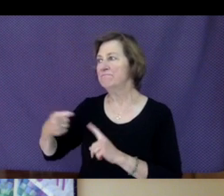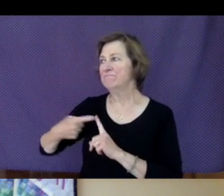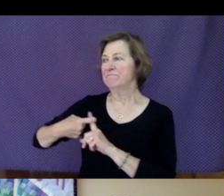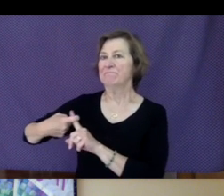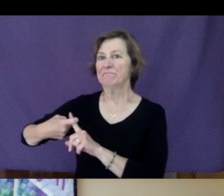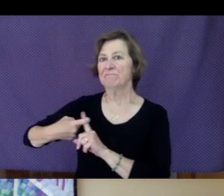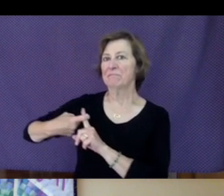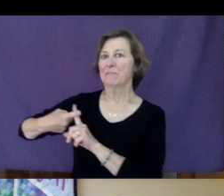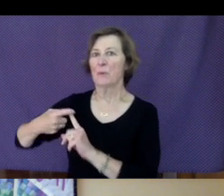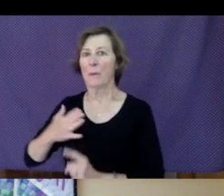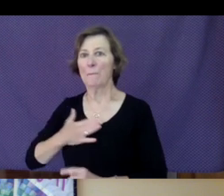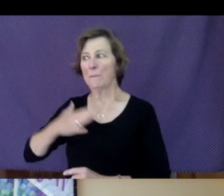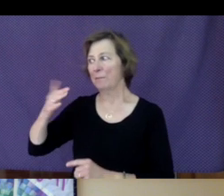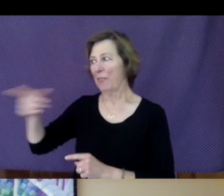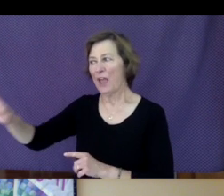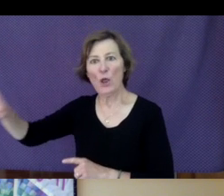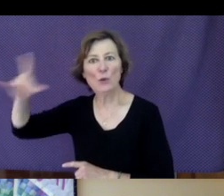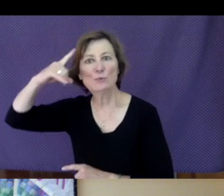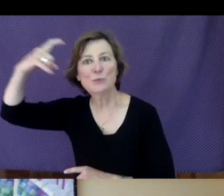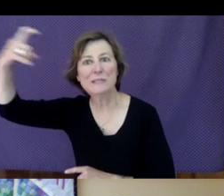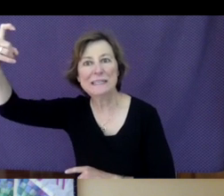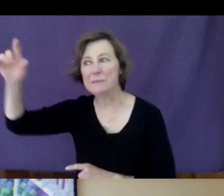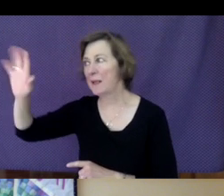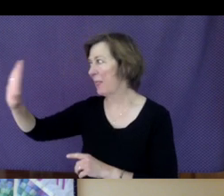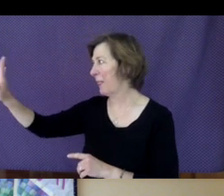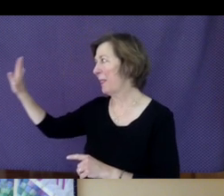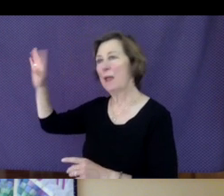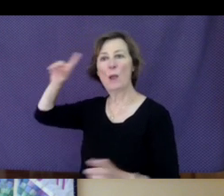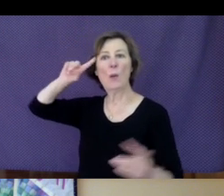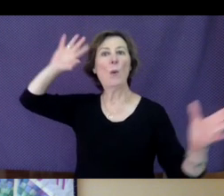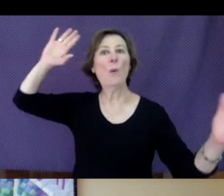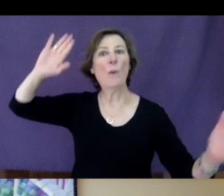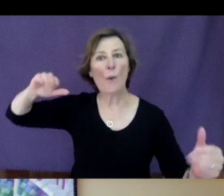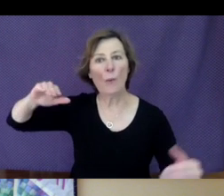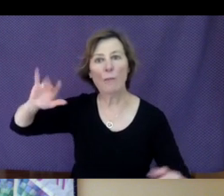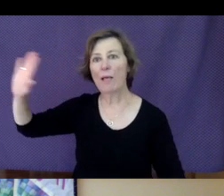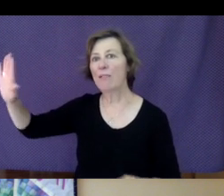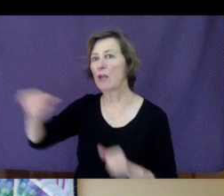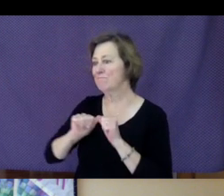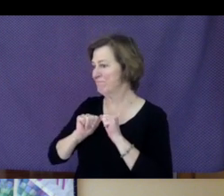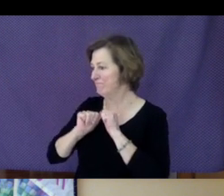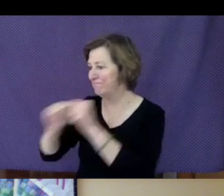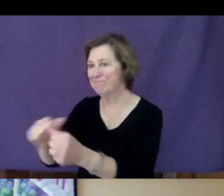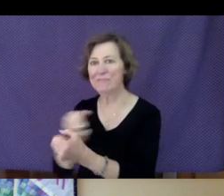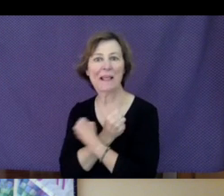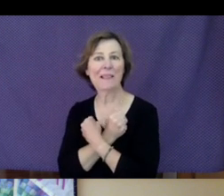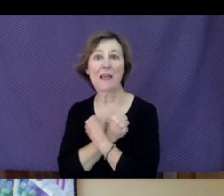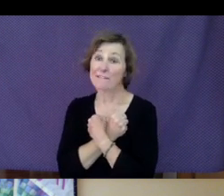their unending love I don't know how long I will be with my own grandsons